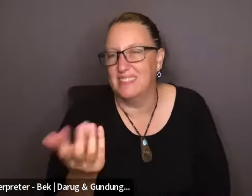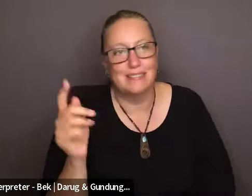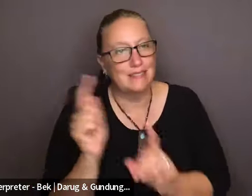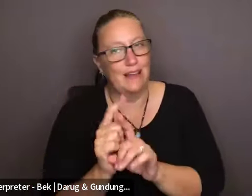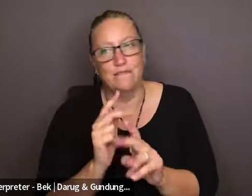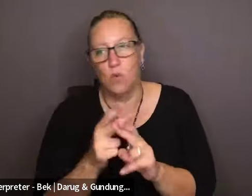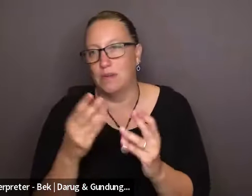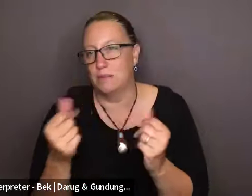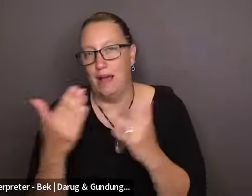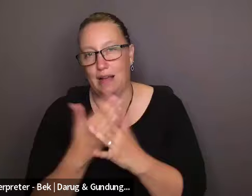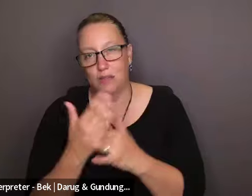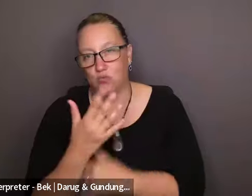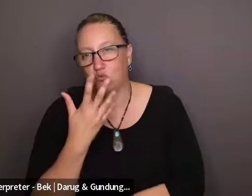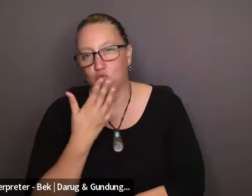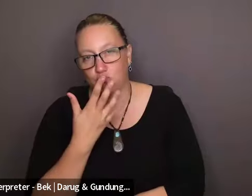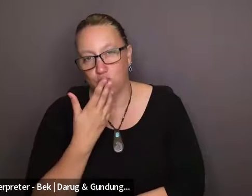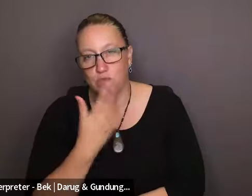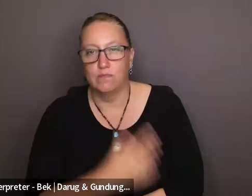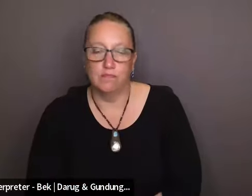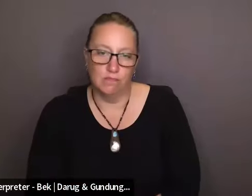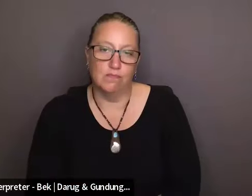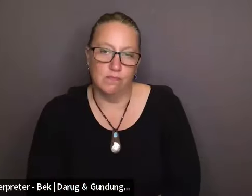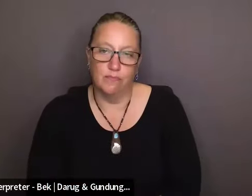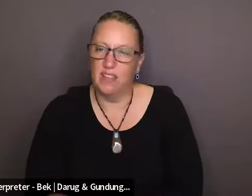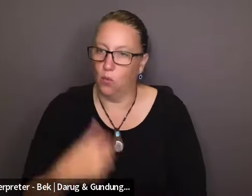want to book their function room for a wedding instantly